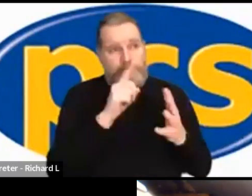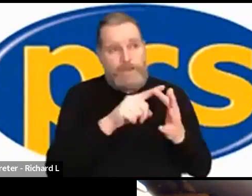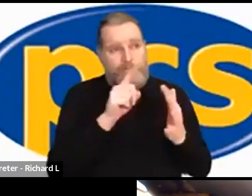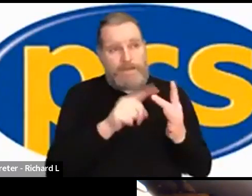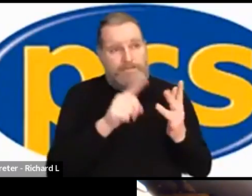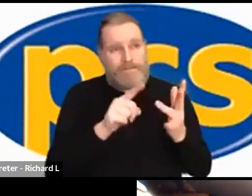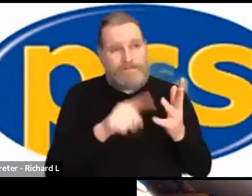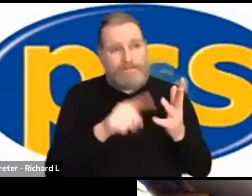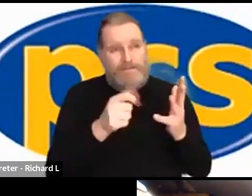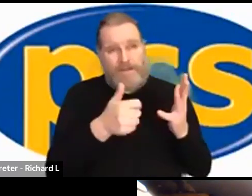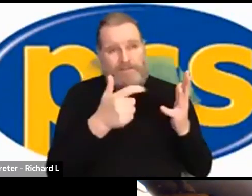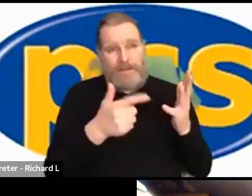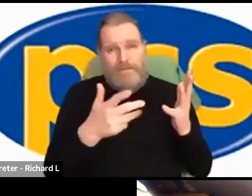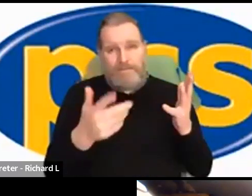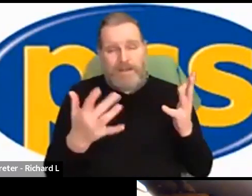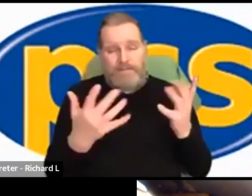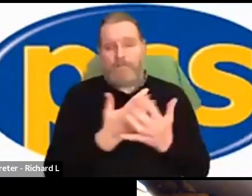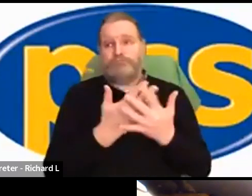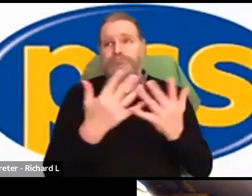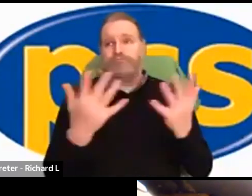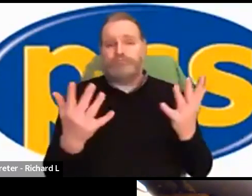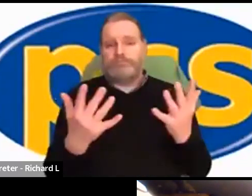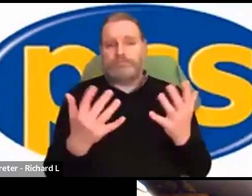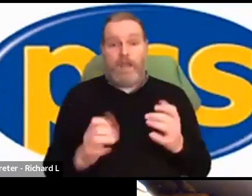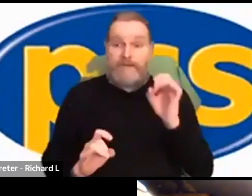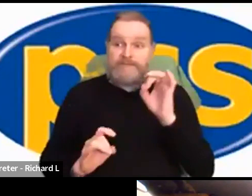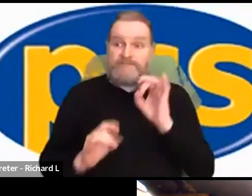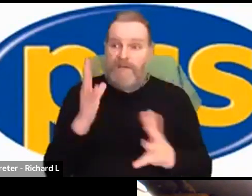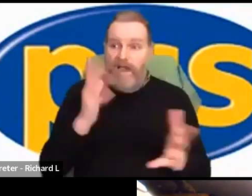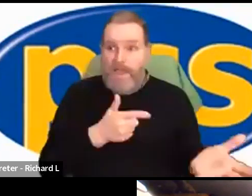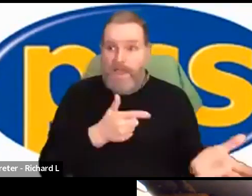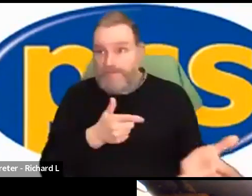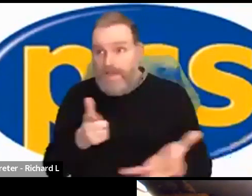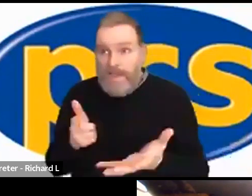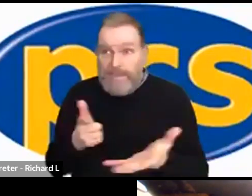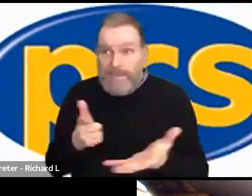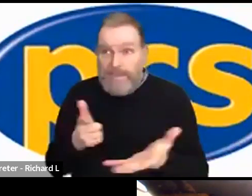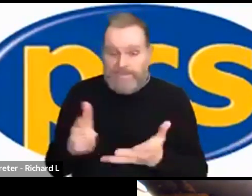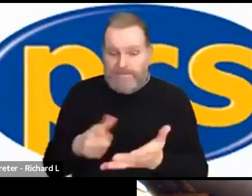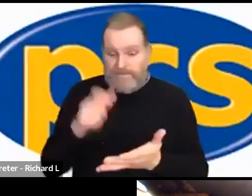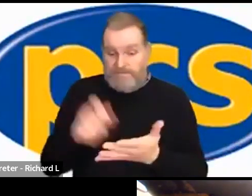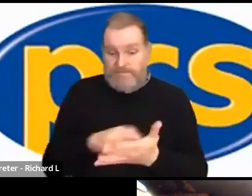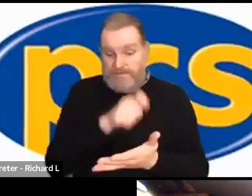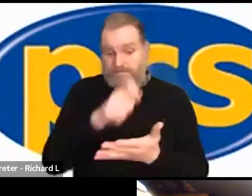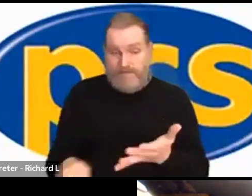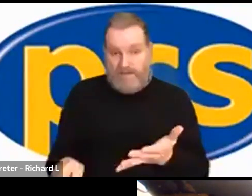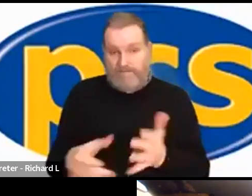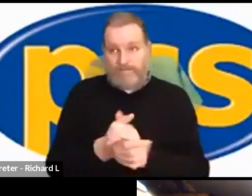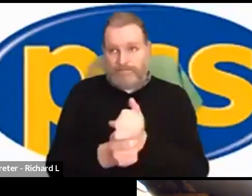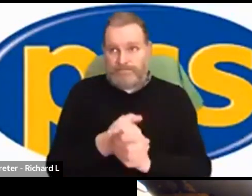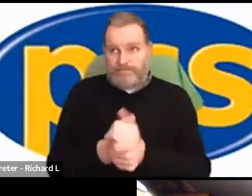will be more unions joining as well. I think I should say well. I think I should say that as we speak I think I should say that as we speak firefighters are just coming to the end of their